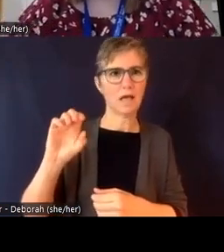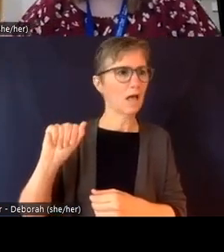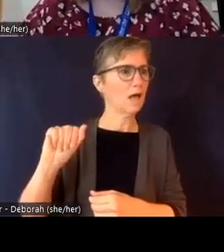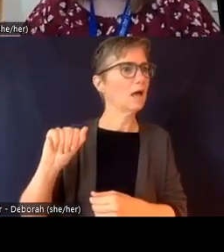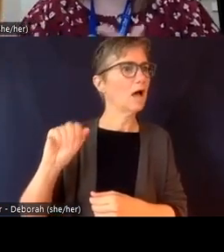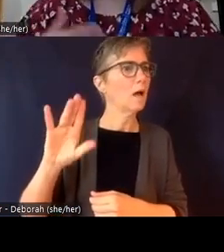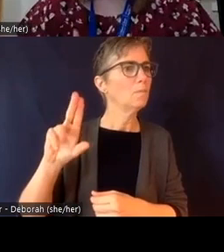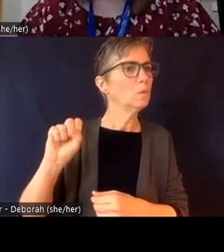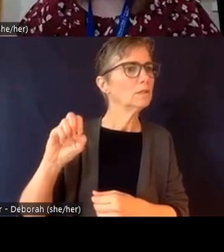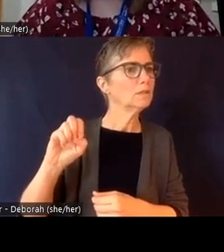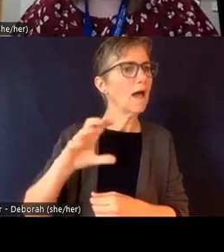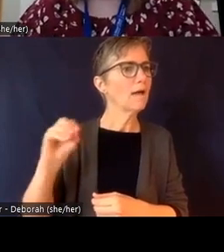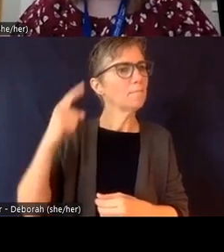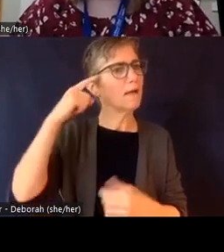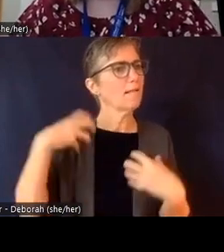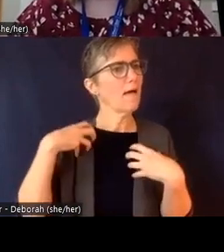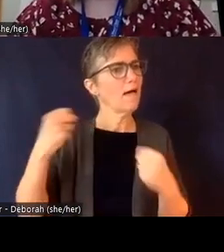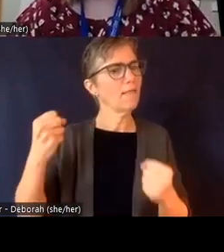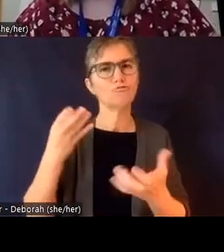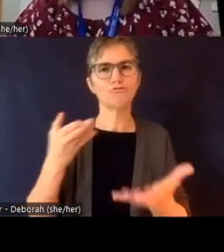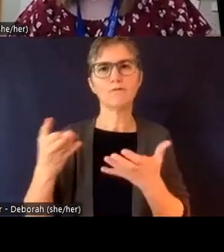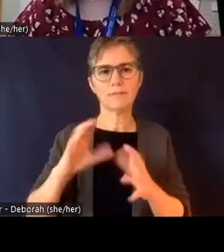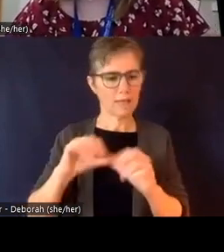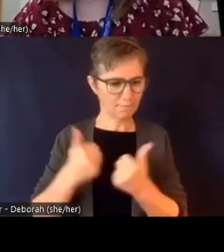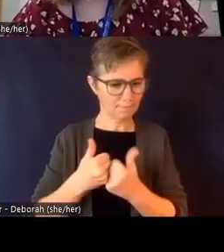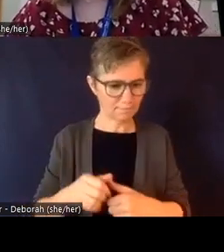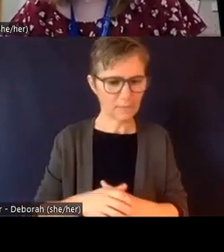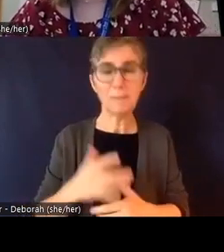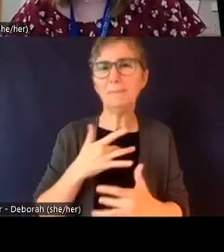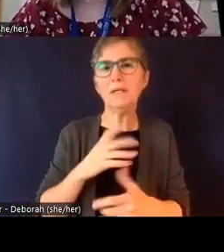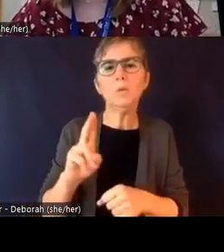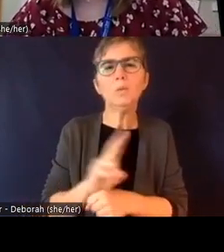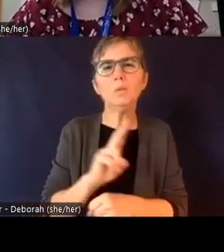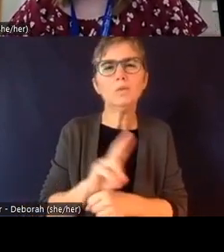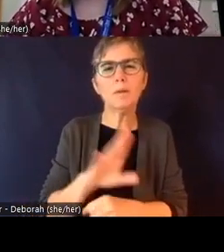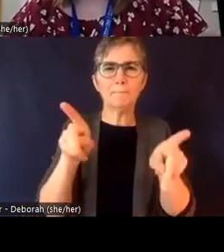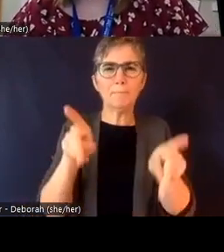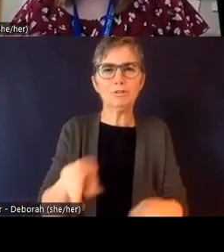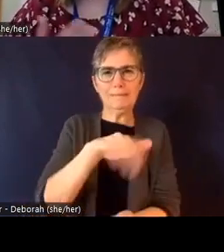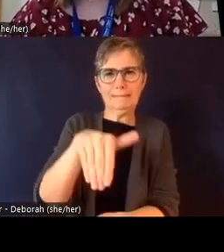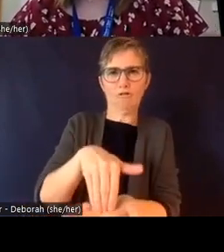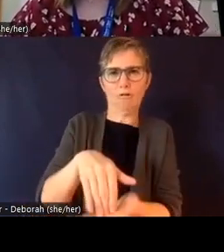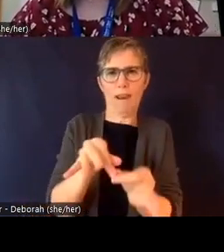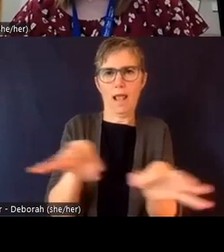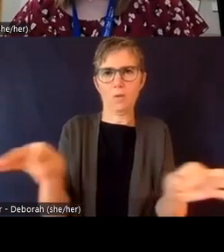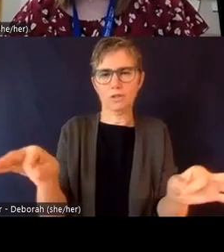So as folks had noted before, we tend to use person-centered language to help destigmatize